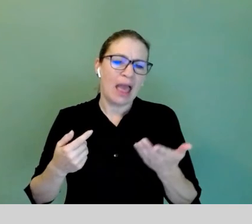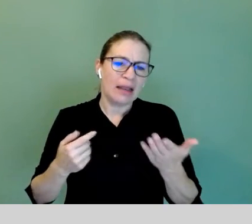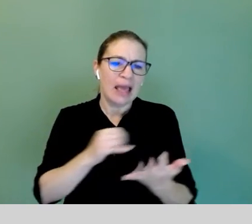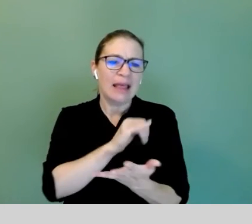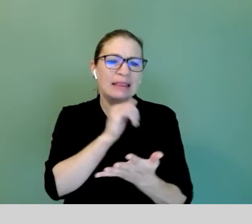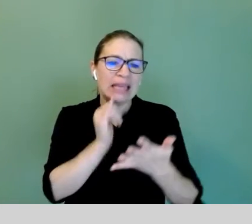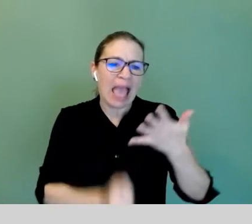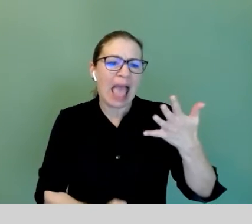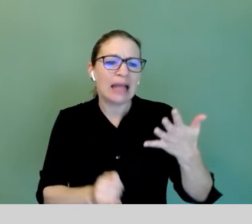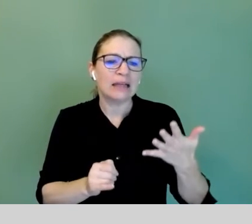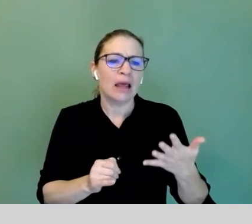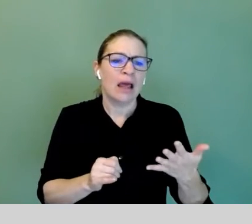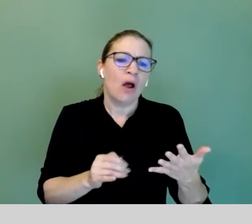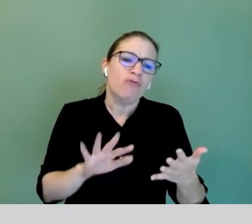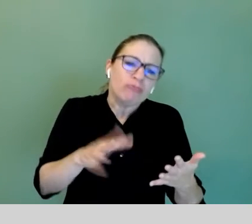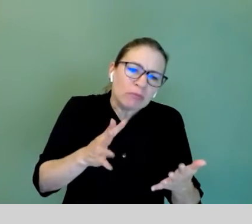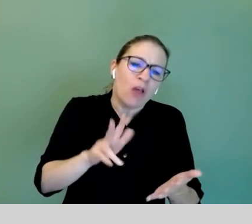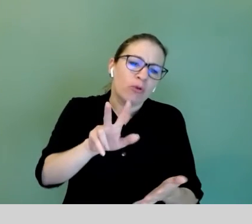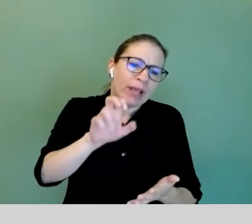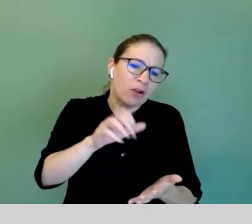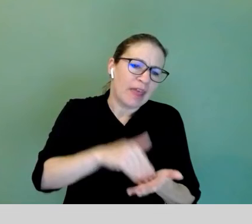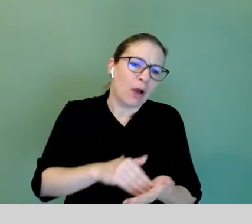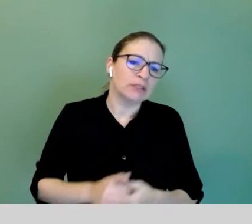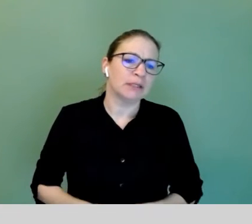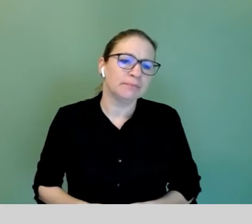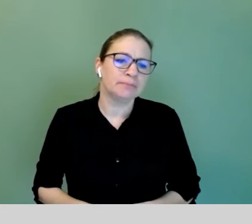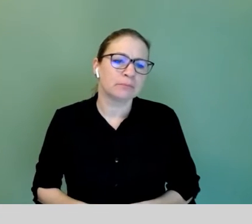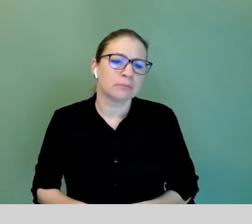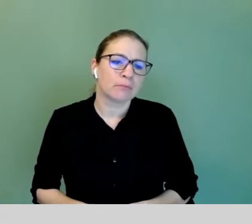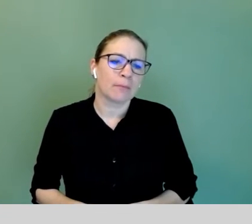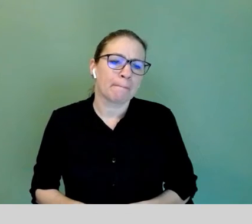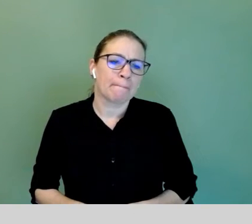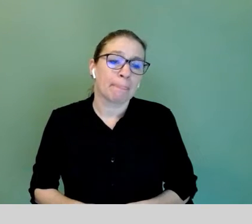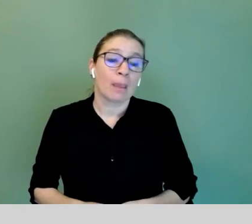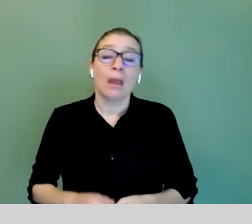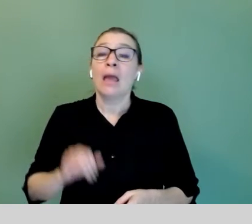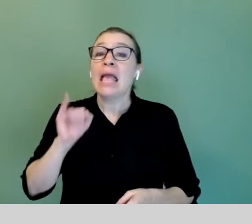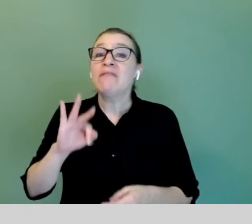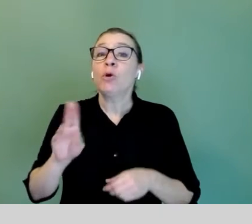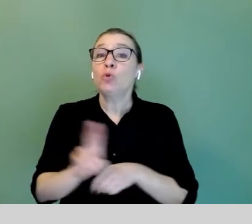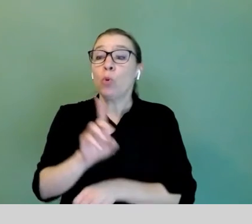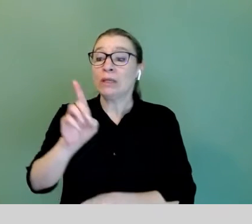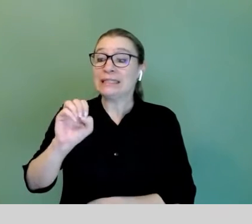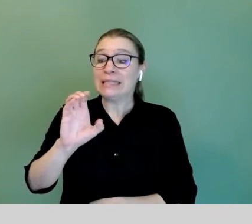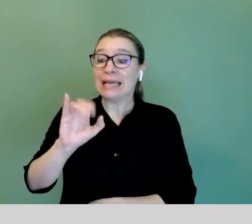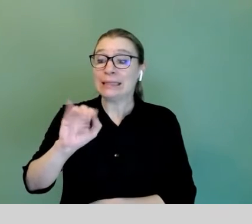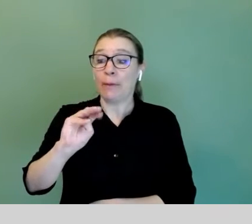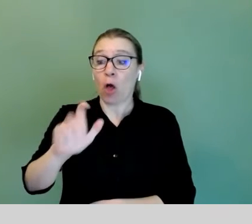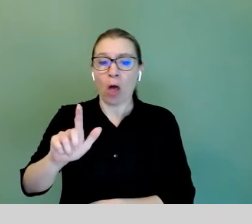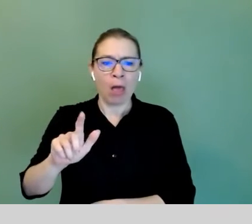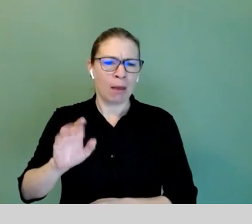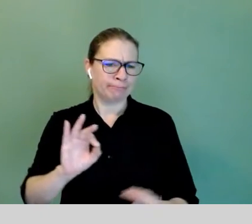we will get a number that is only approximately 300,000. If you do that with the Decimals,